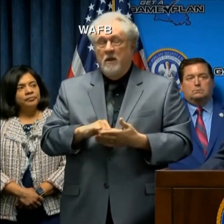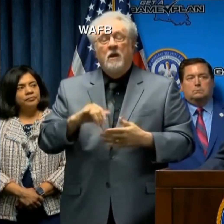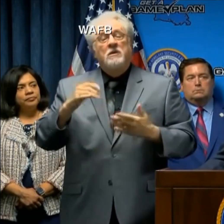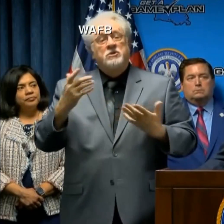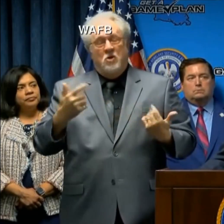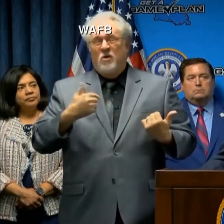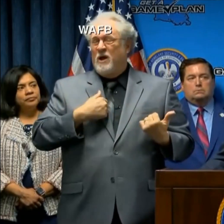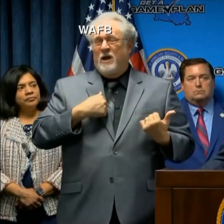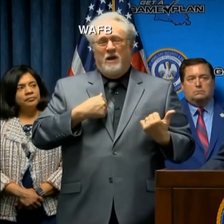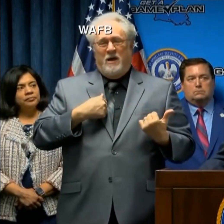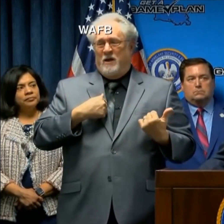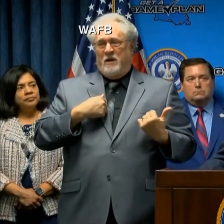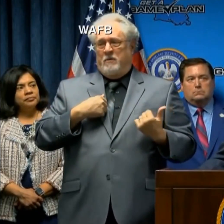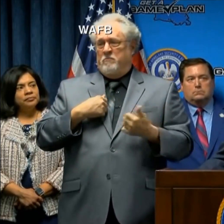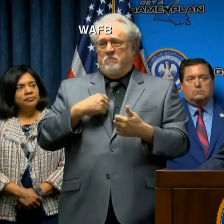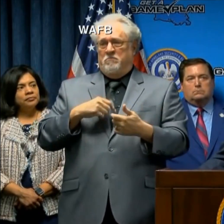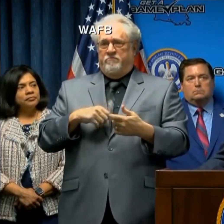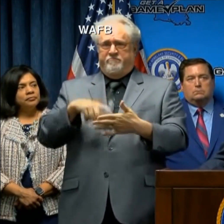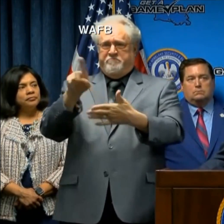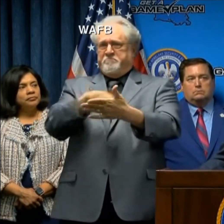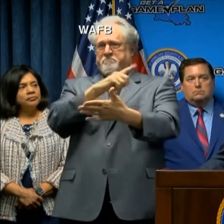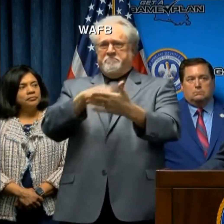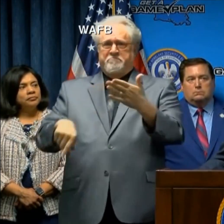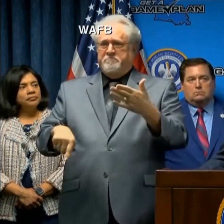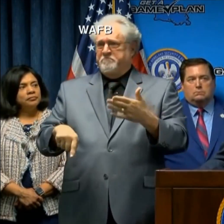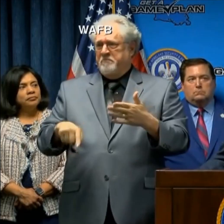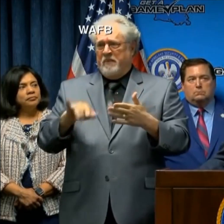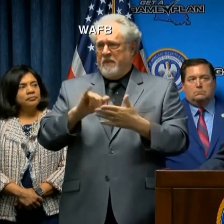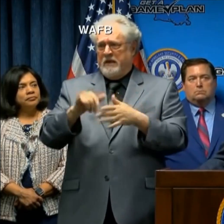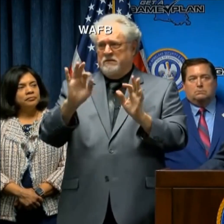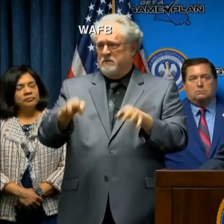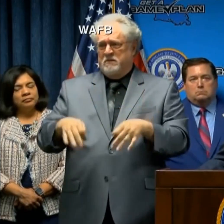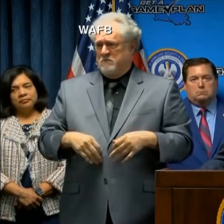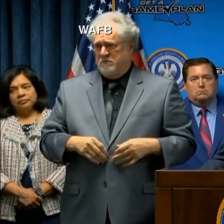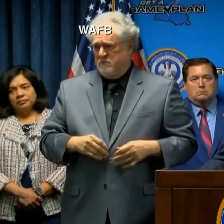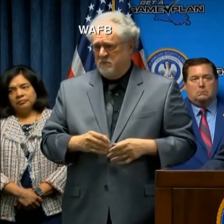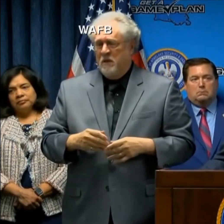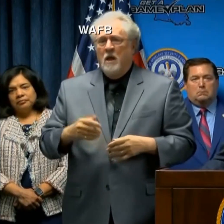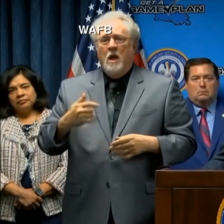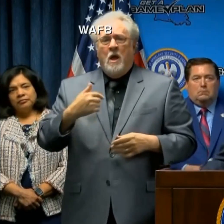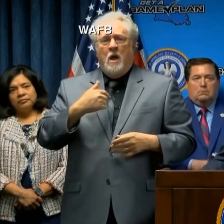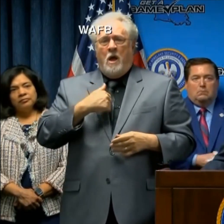am certainly not going to be critical of those decisions I will tell you that